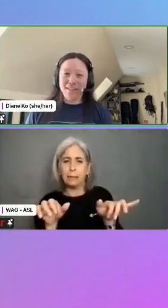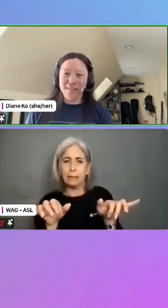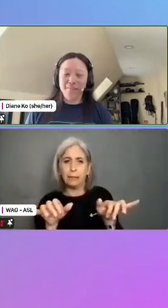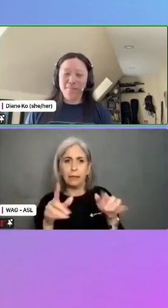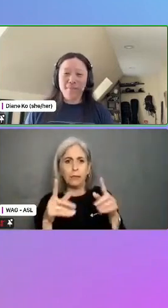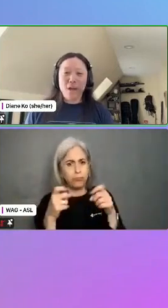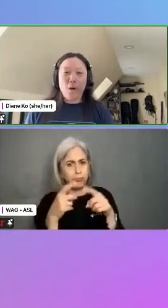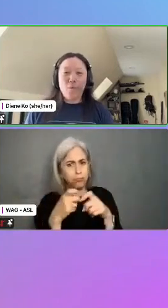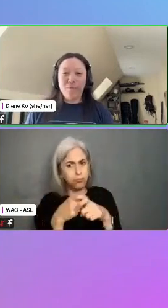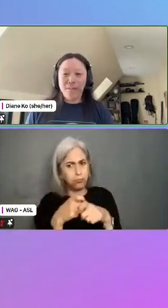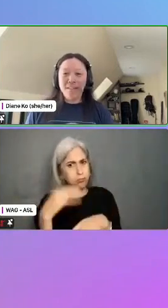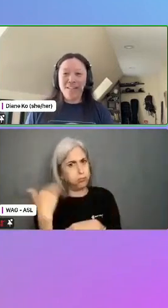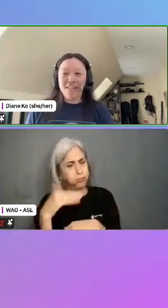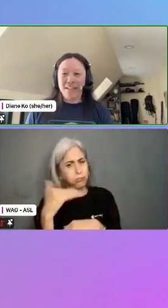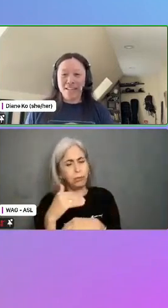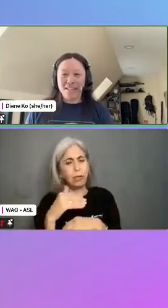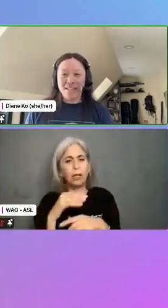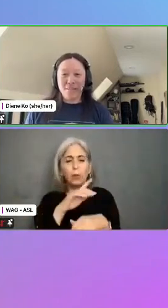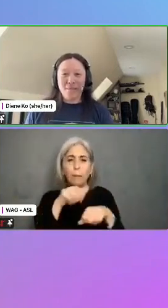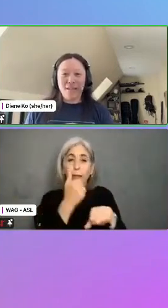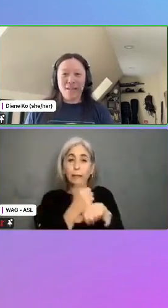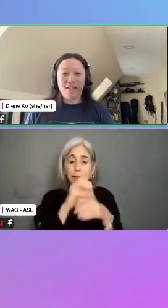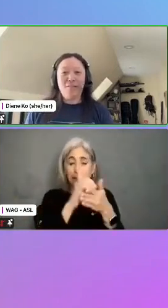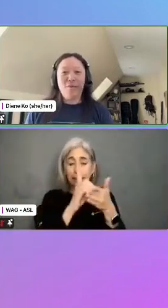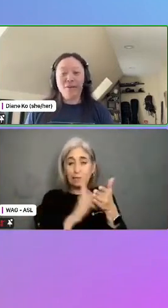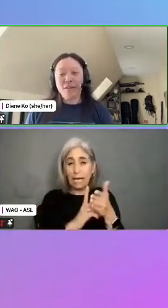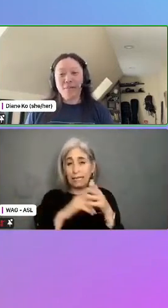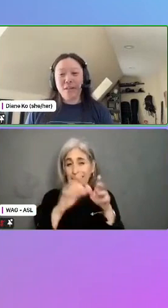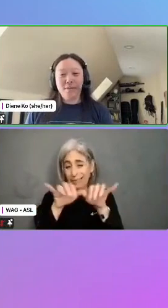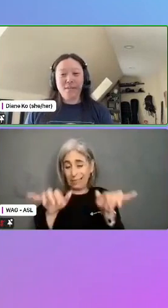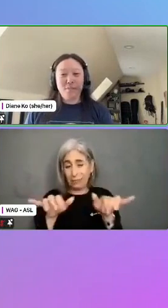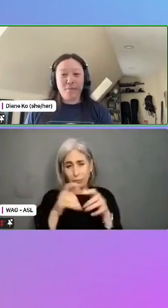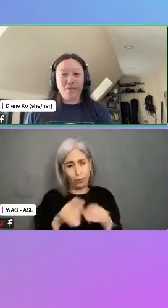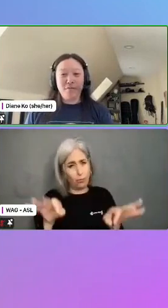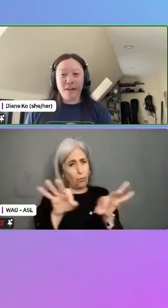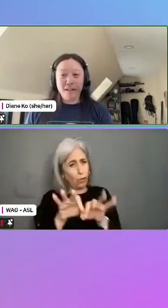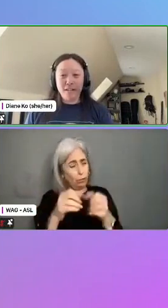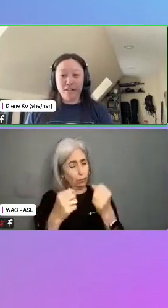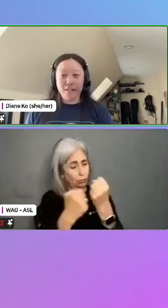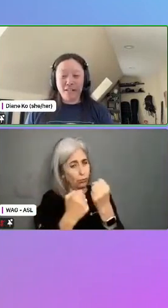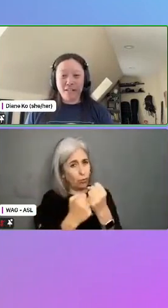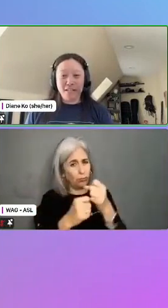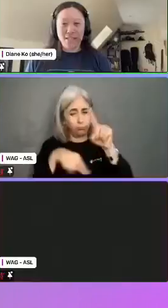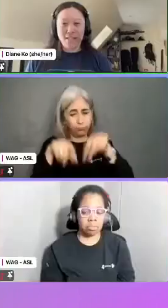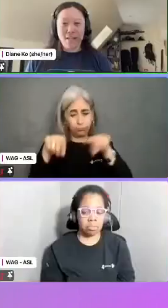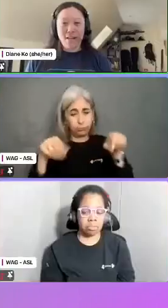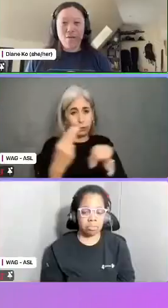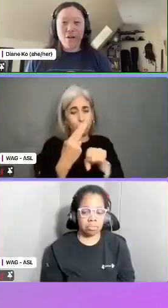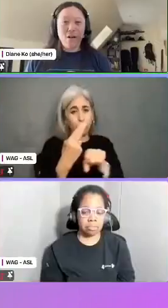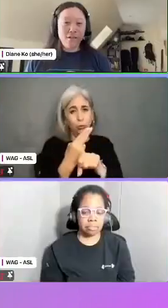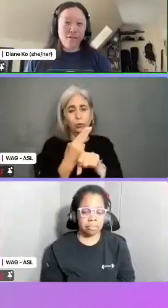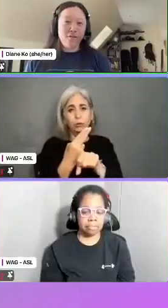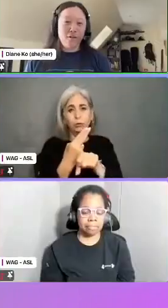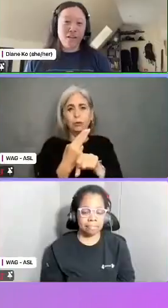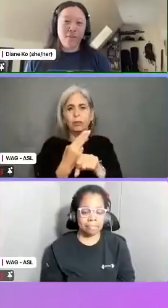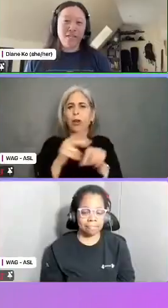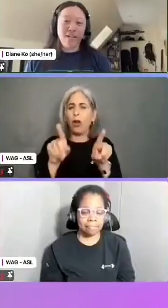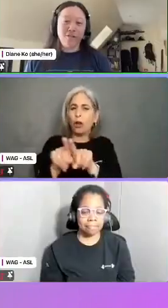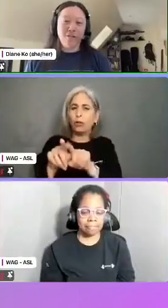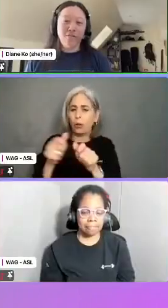Then we can create a section component which takes in children as a prop. We want to be able to dynamically update the level as